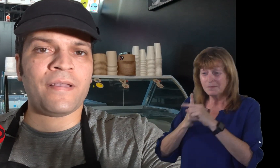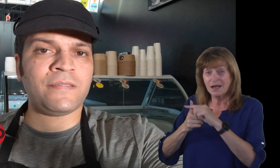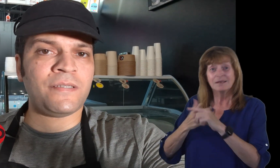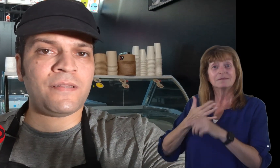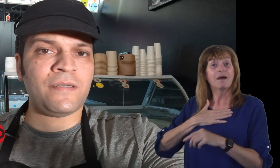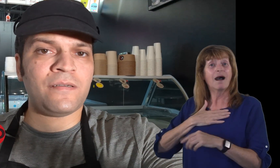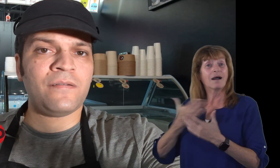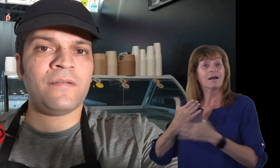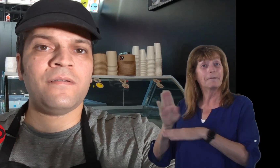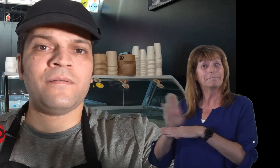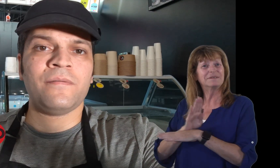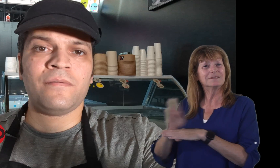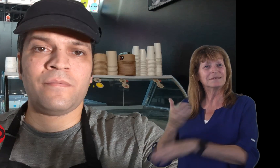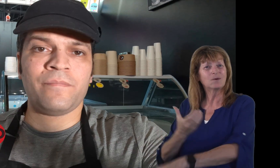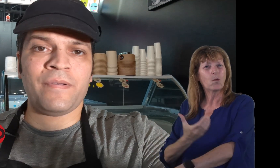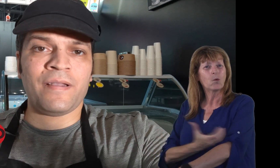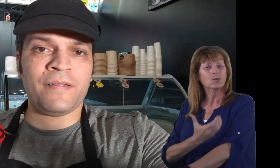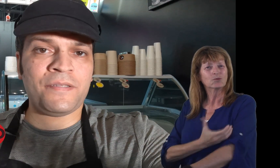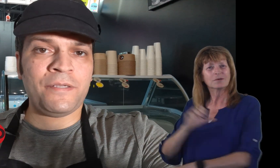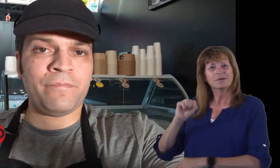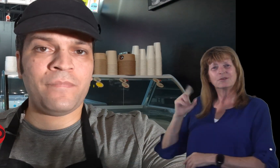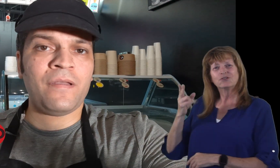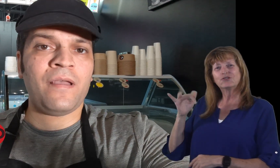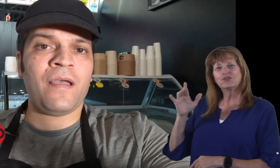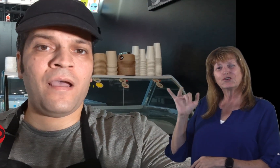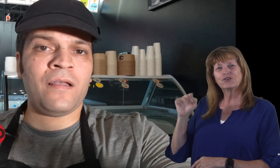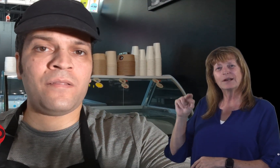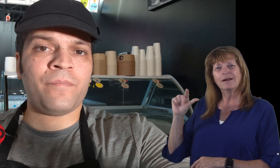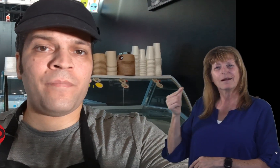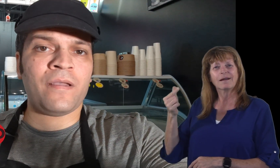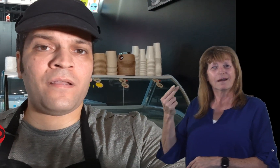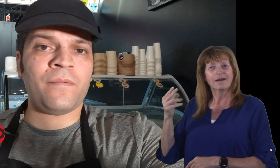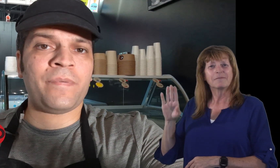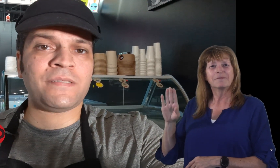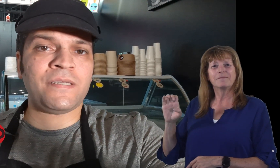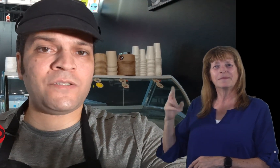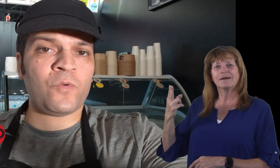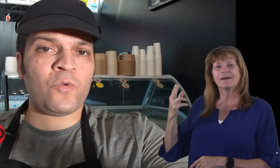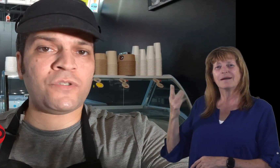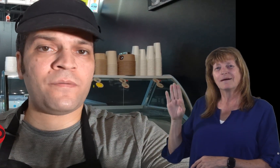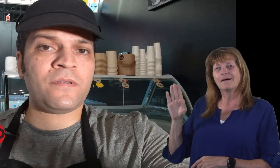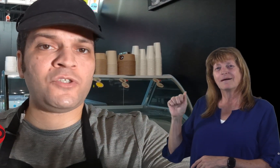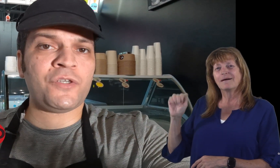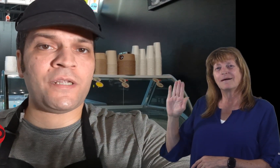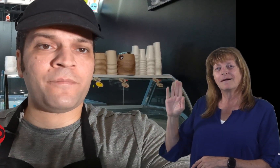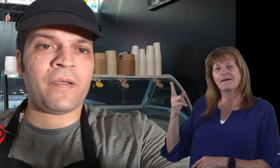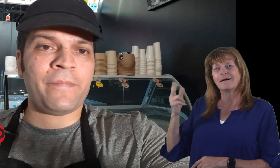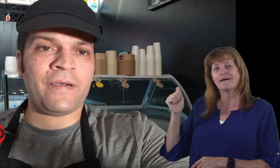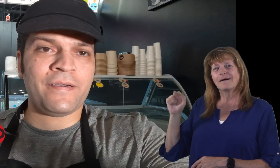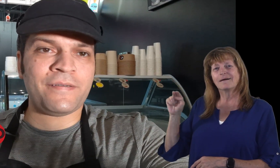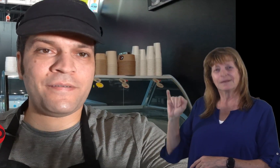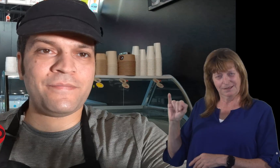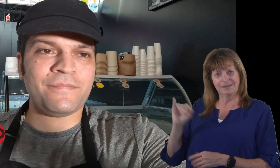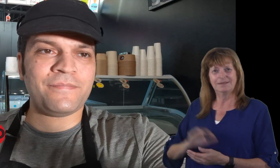and my business coach Shirin Gh. Behbahani.